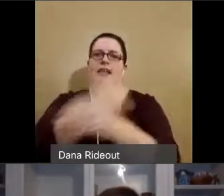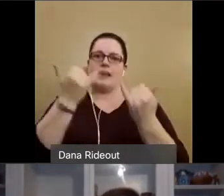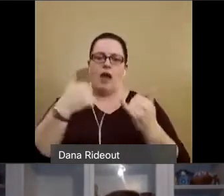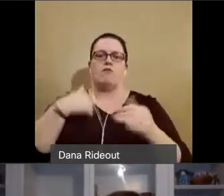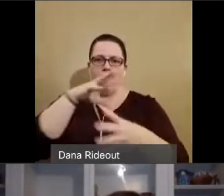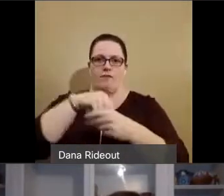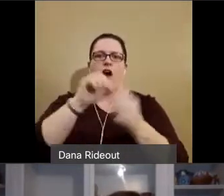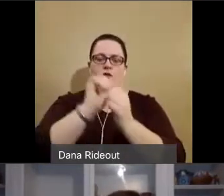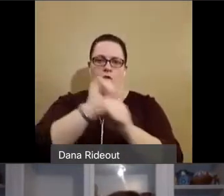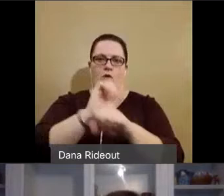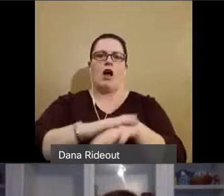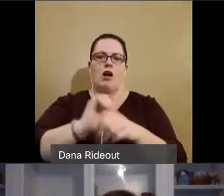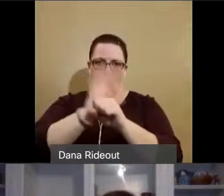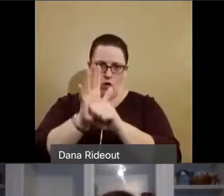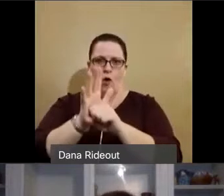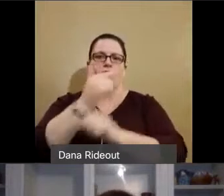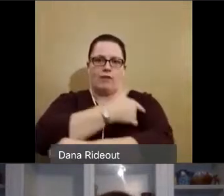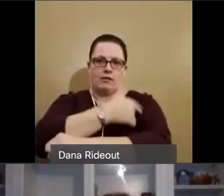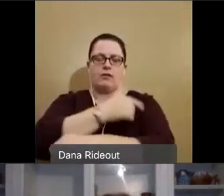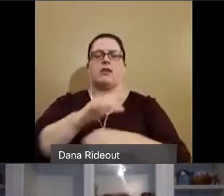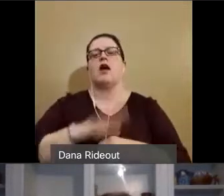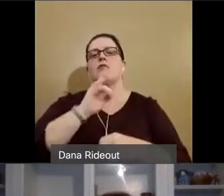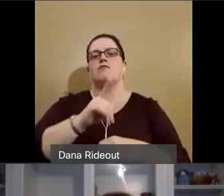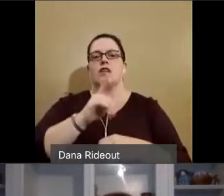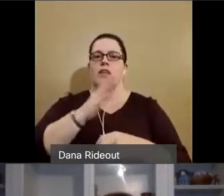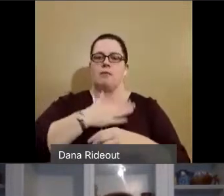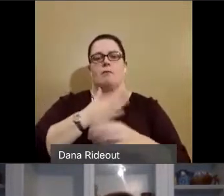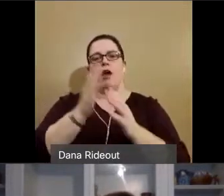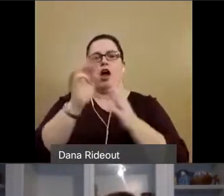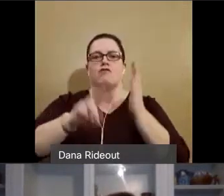But more importantly, a lot of my research really looks at that intersection of of.